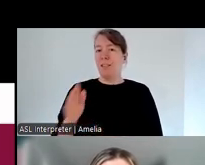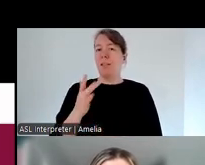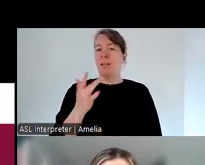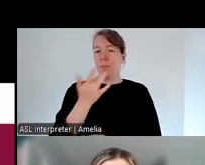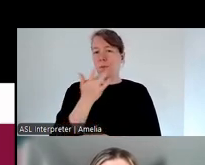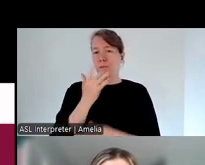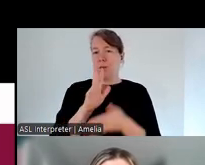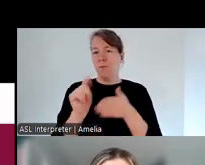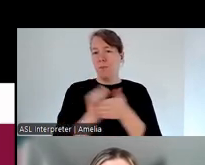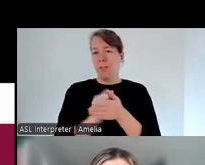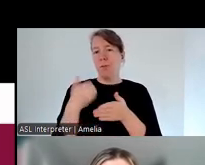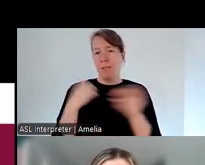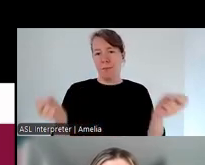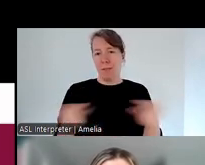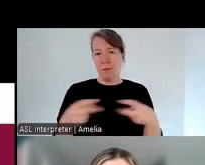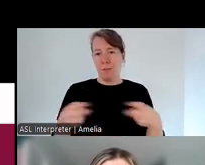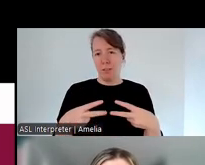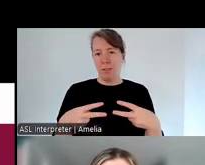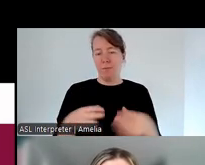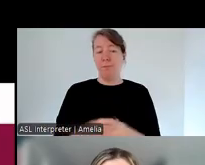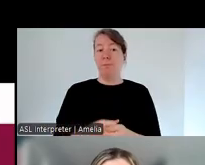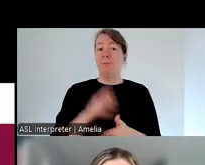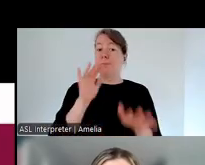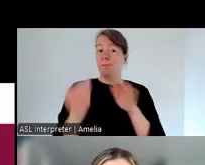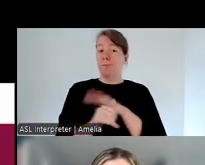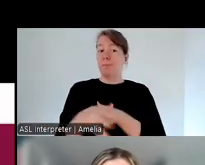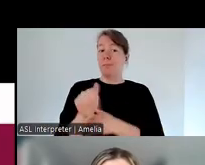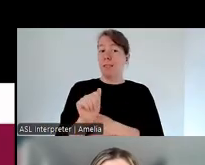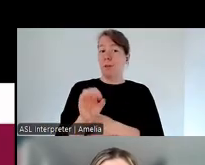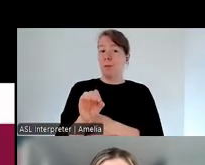Under AODA and most other accessibility legislation,